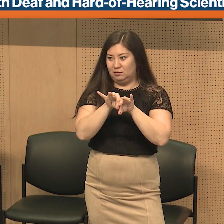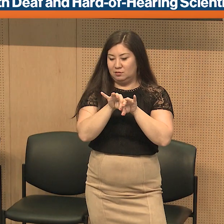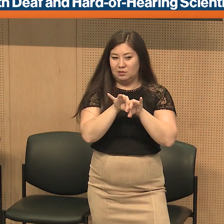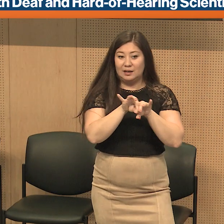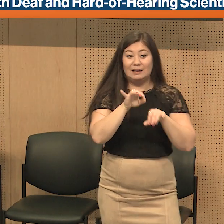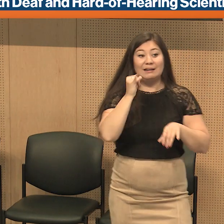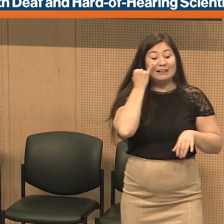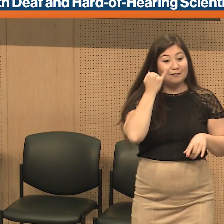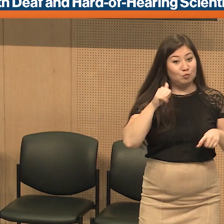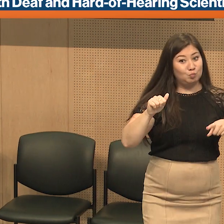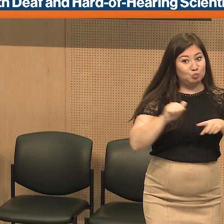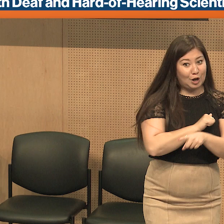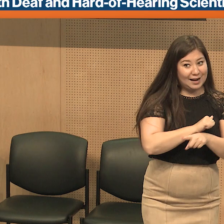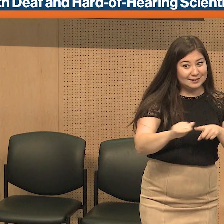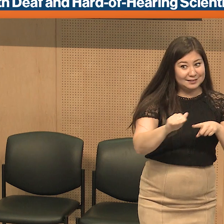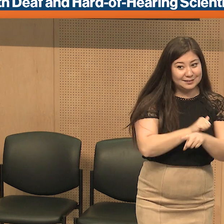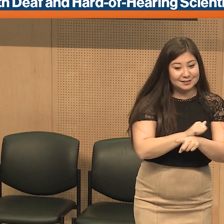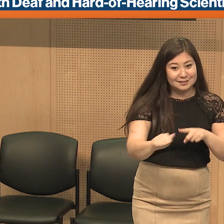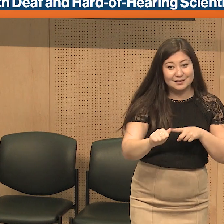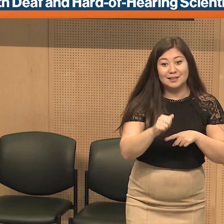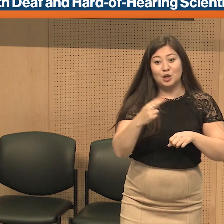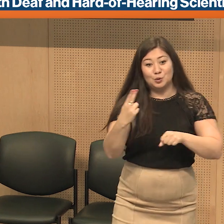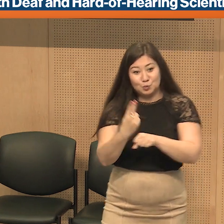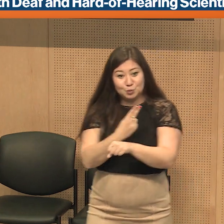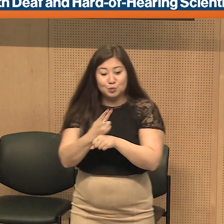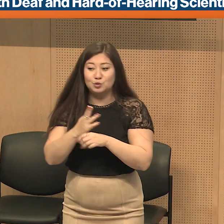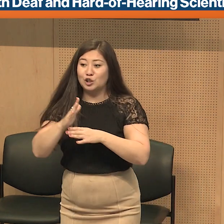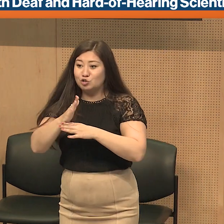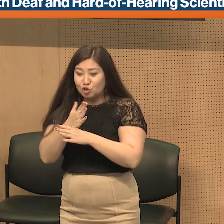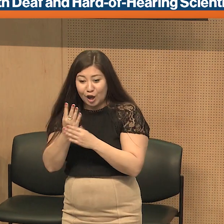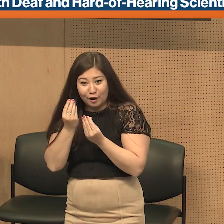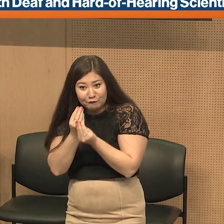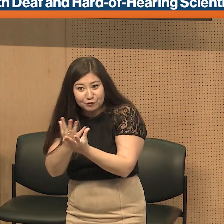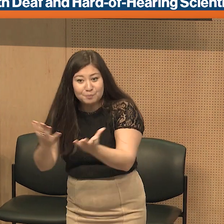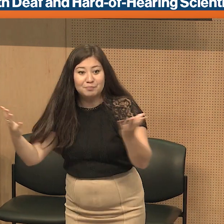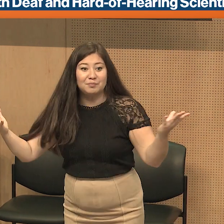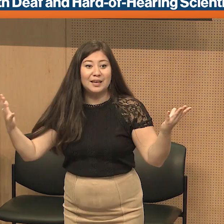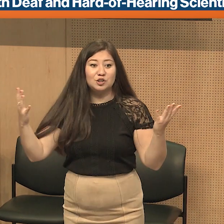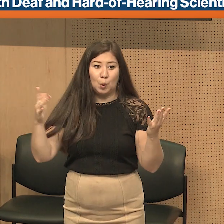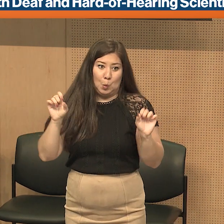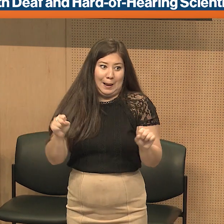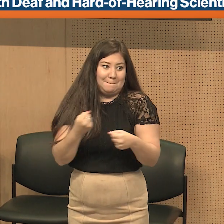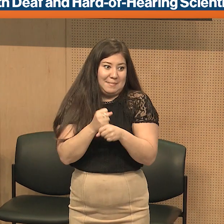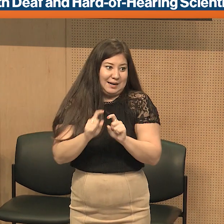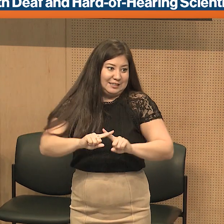is really important. It takes practice. You have to share the information.